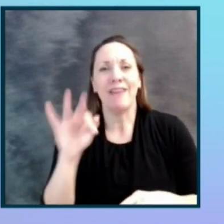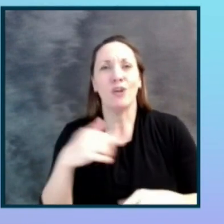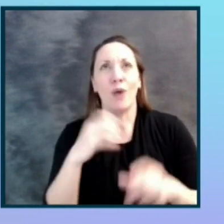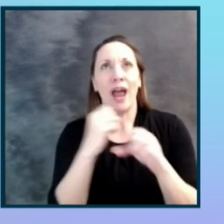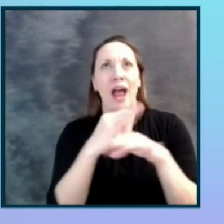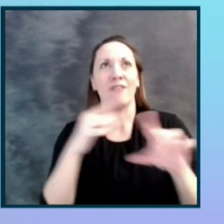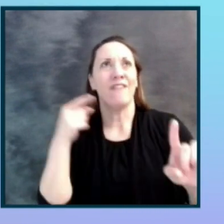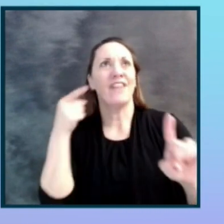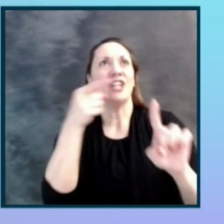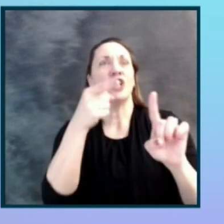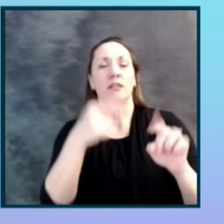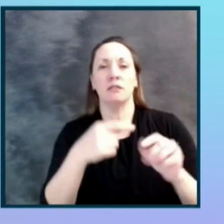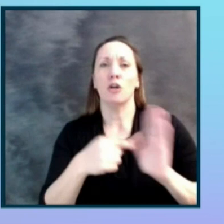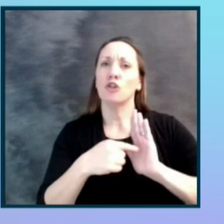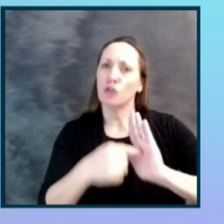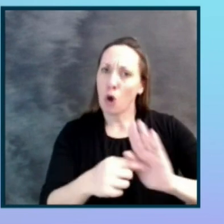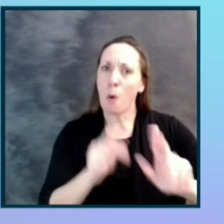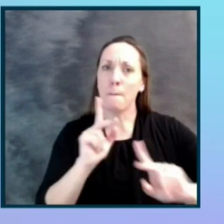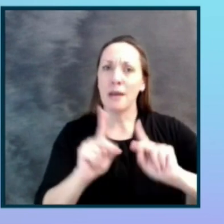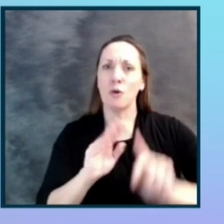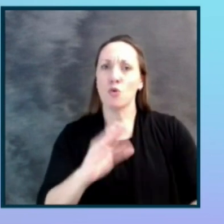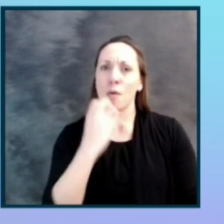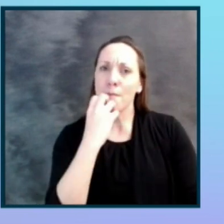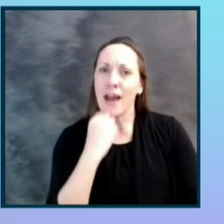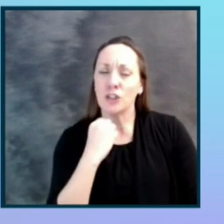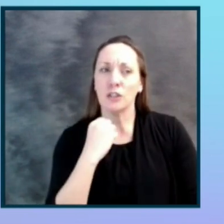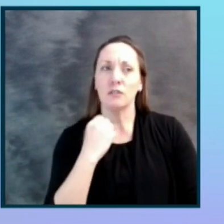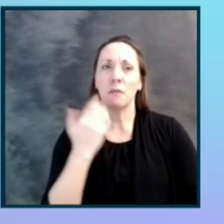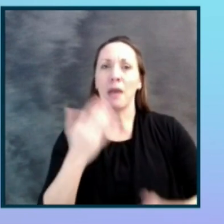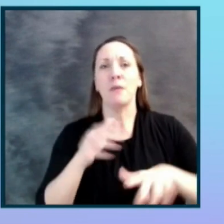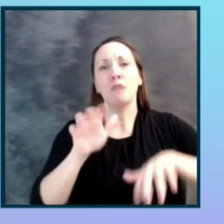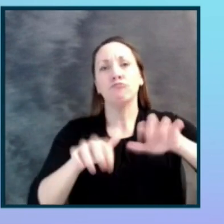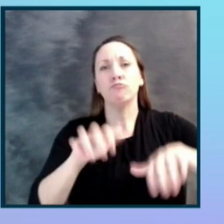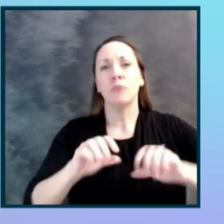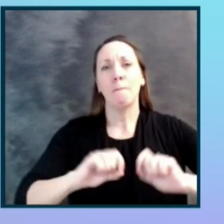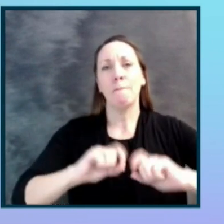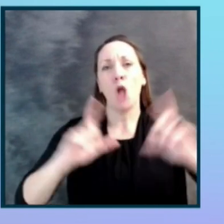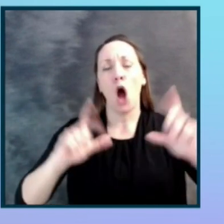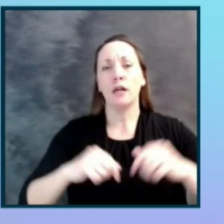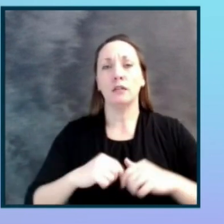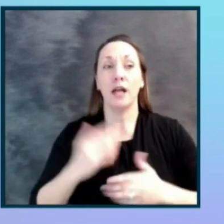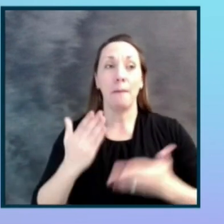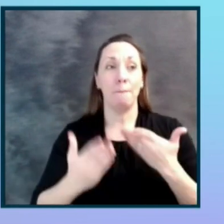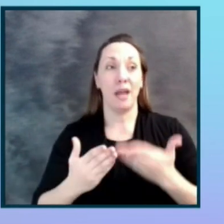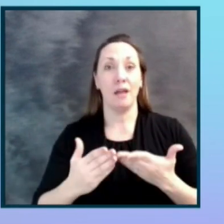show people the passion, maybe blog it out, and you might hit a global movement.